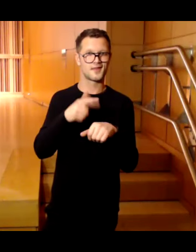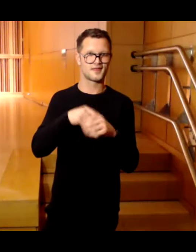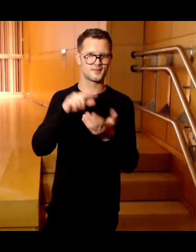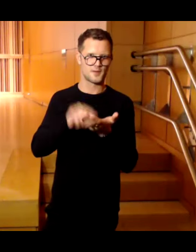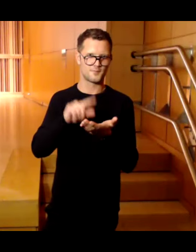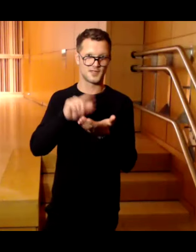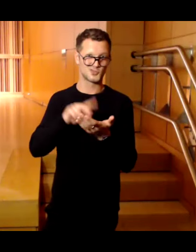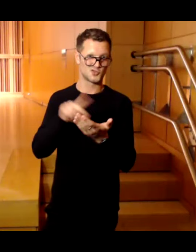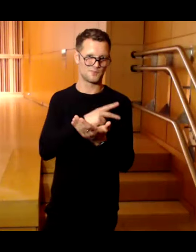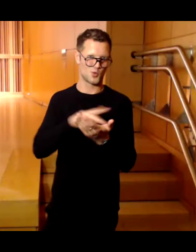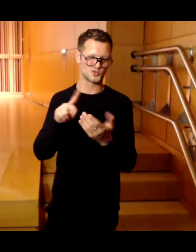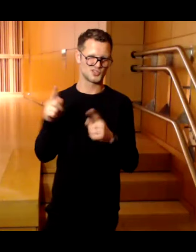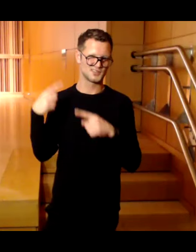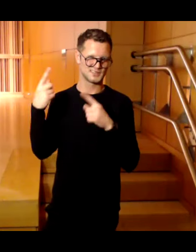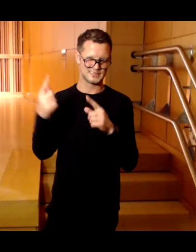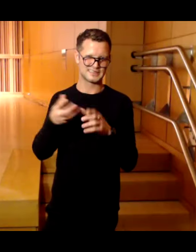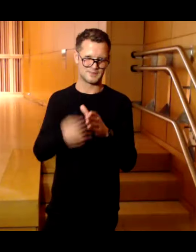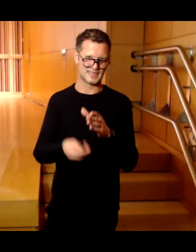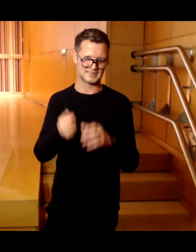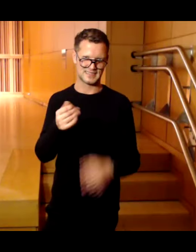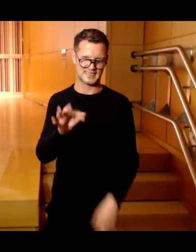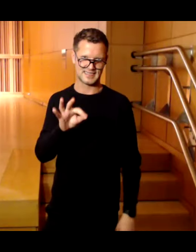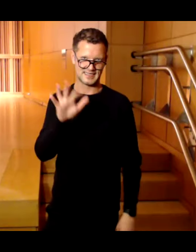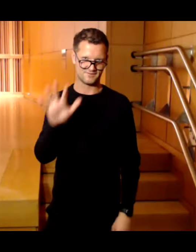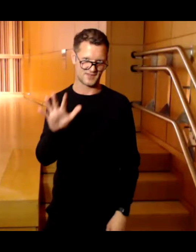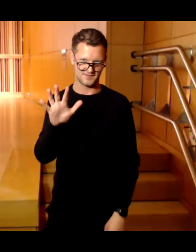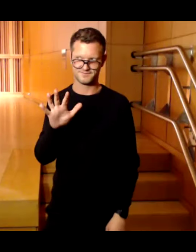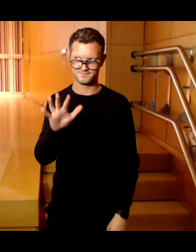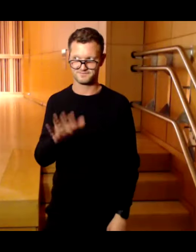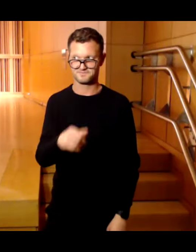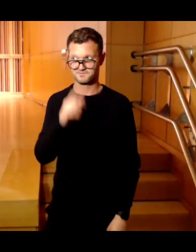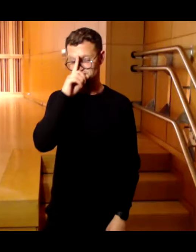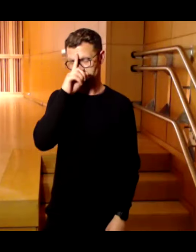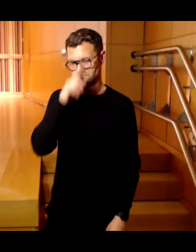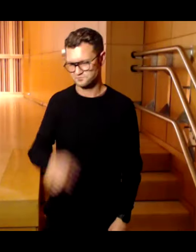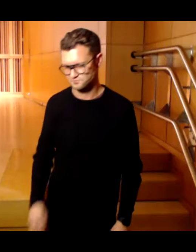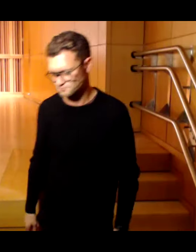Since his passing in 1995. I can say that it was a delight to work with Robert.